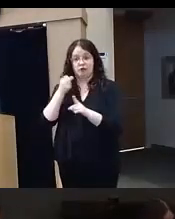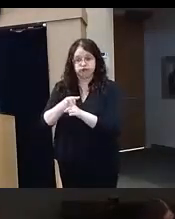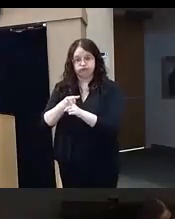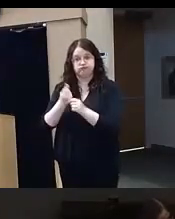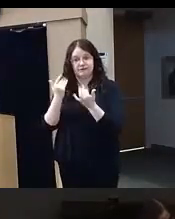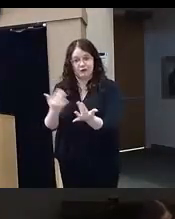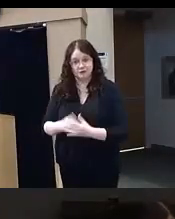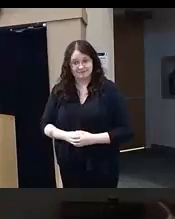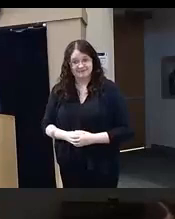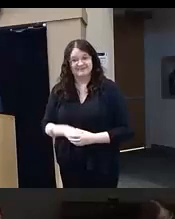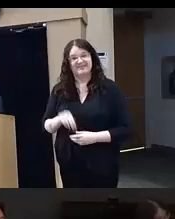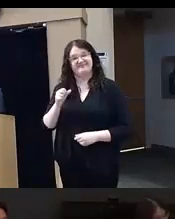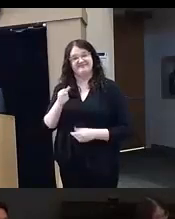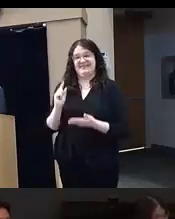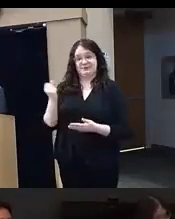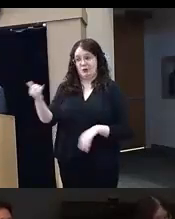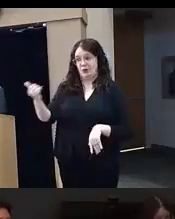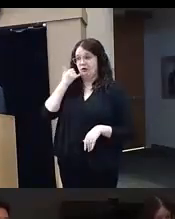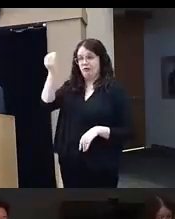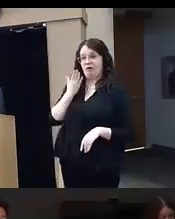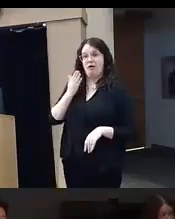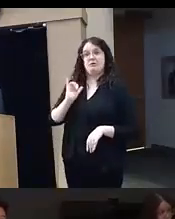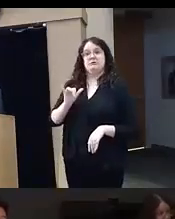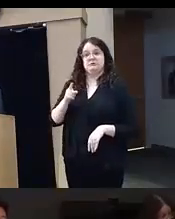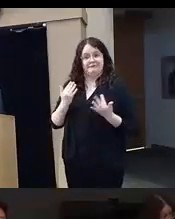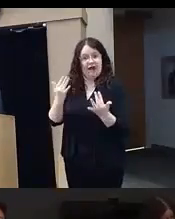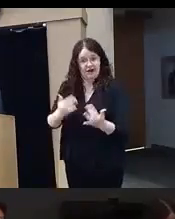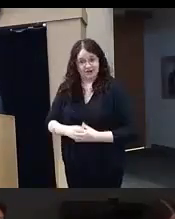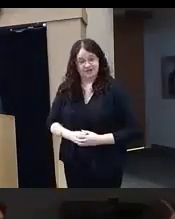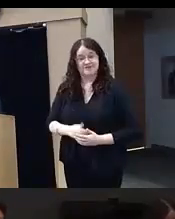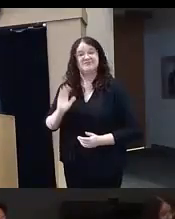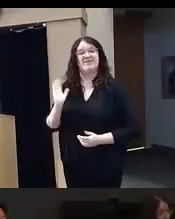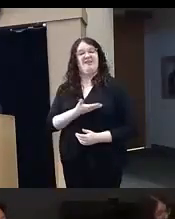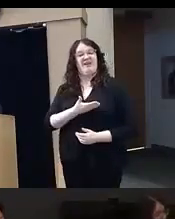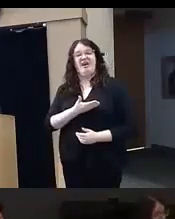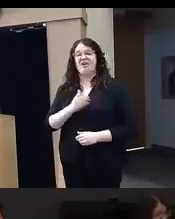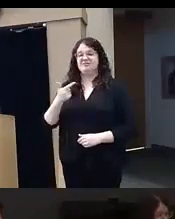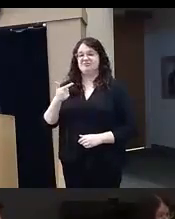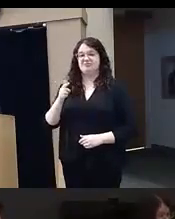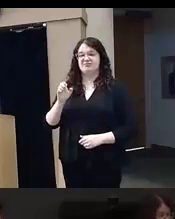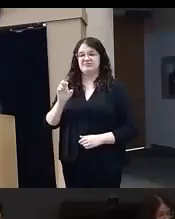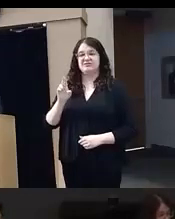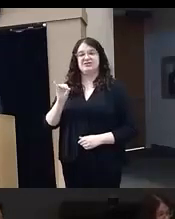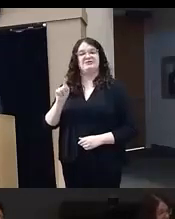so we had five uh our geriatric Psychiatry unit by now pretty much everybody knows it's